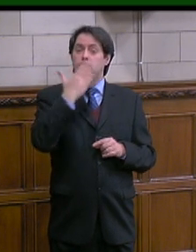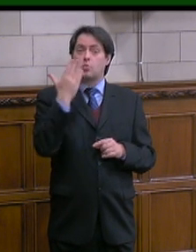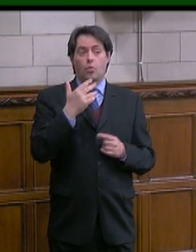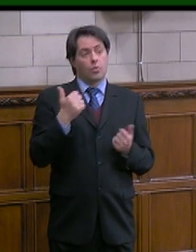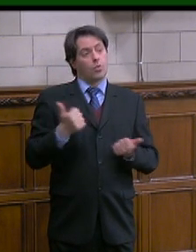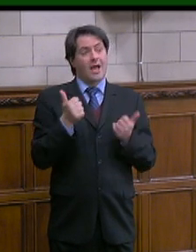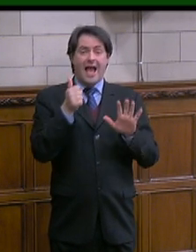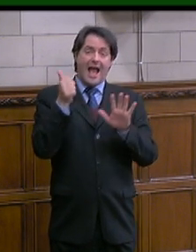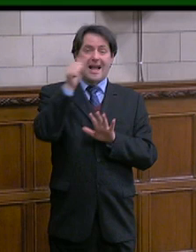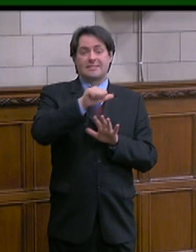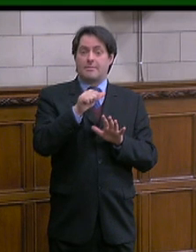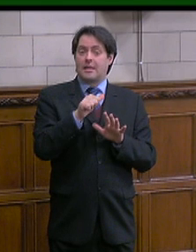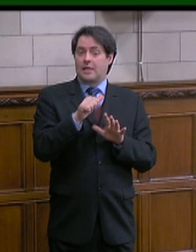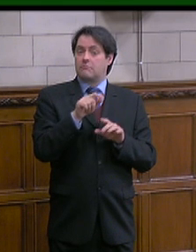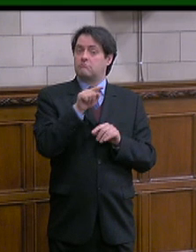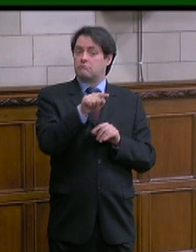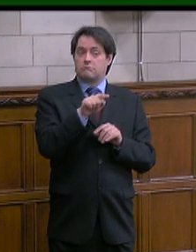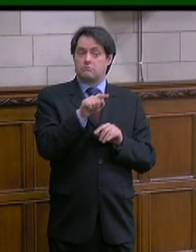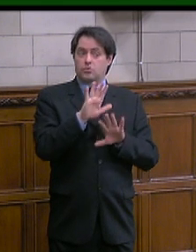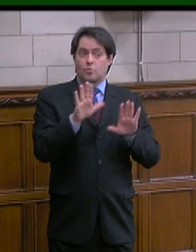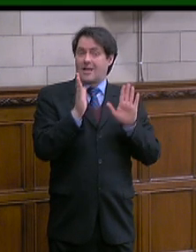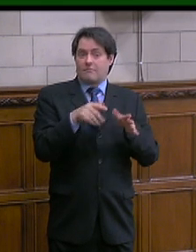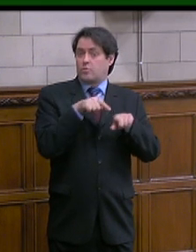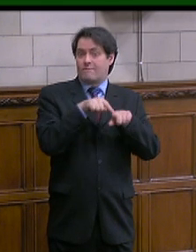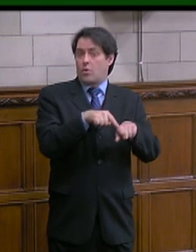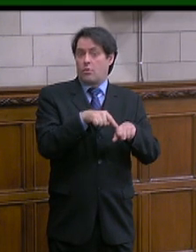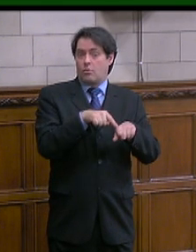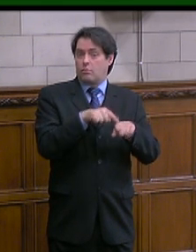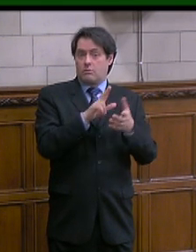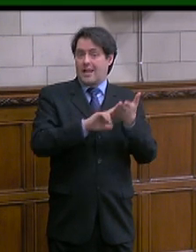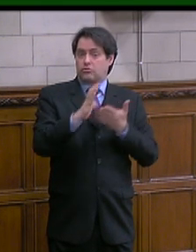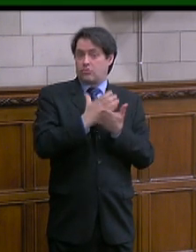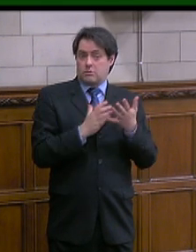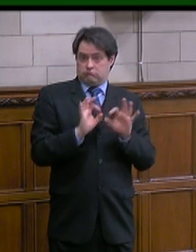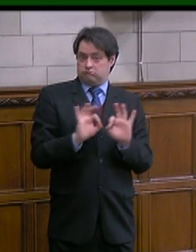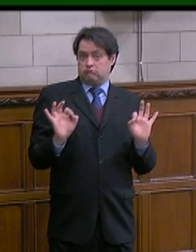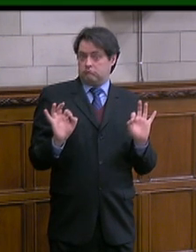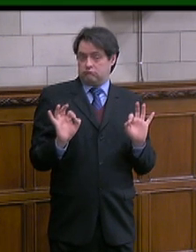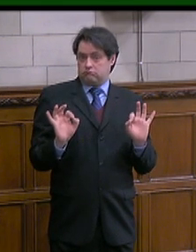status and are not obliged to follow any part of the national curriculum, whether we revise